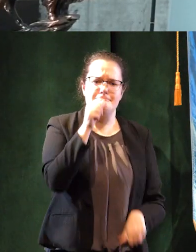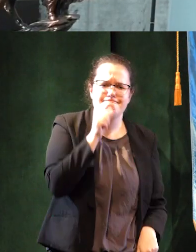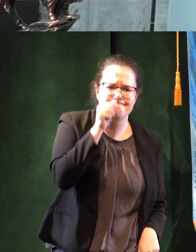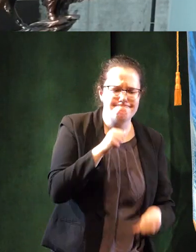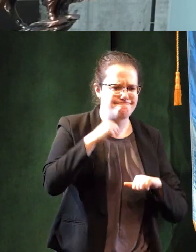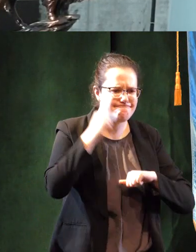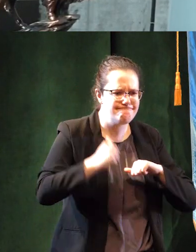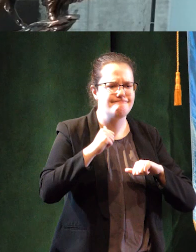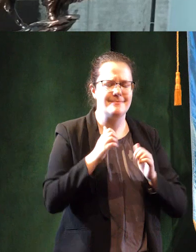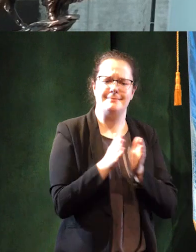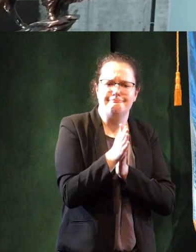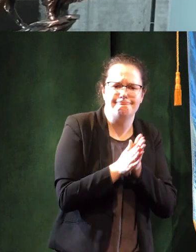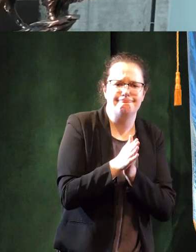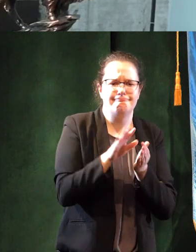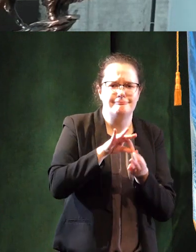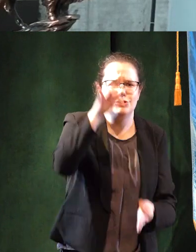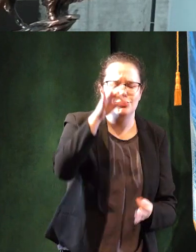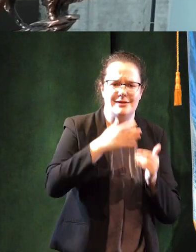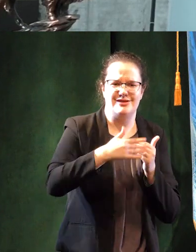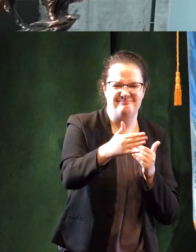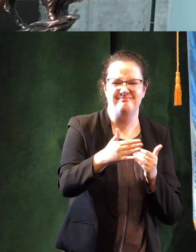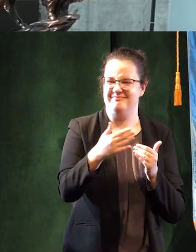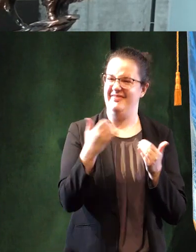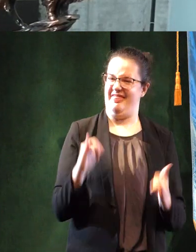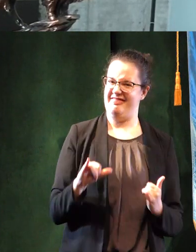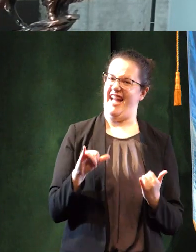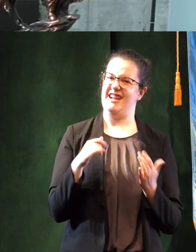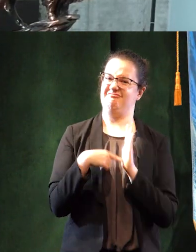spirit of determination that got you to this graduation today and this will